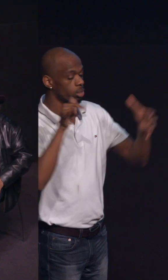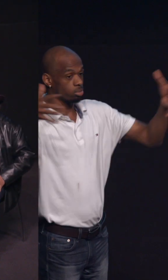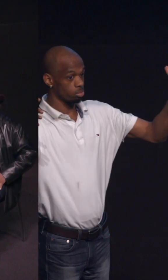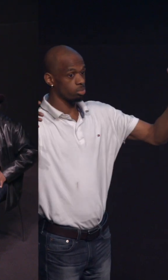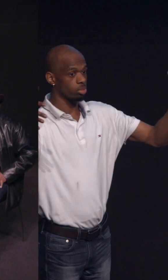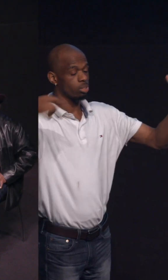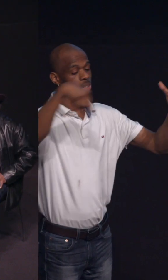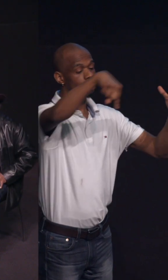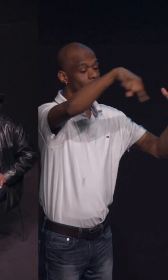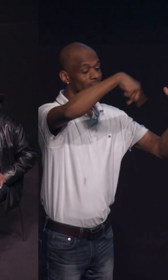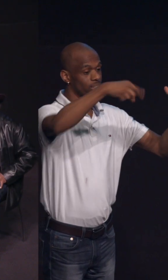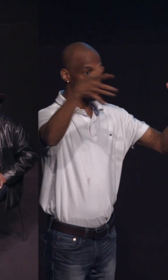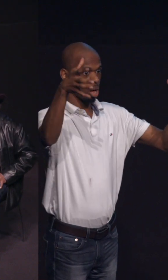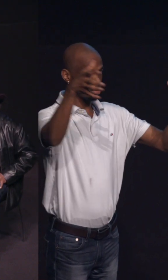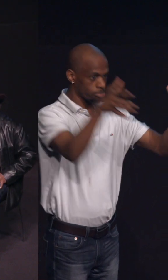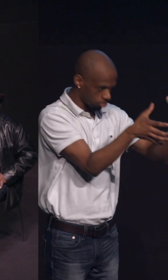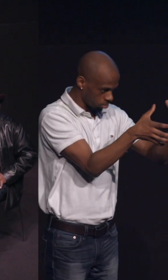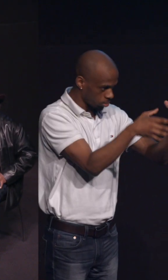they blew a whole 500.